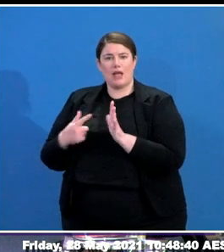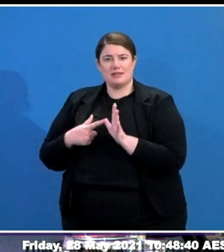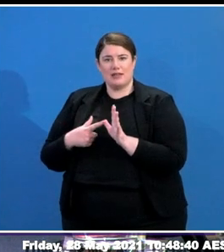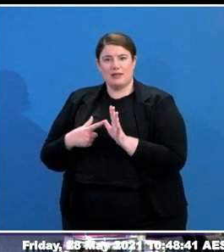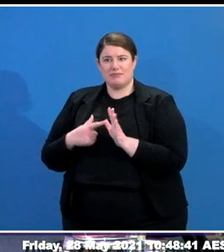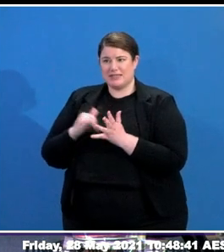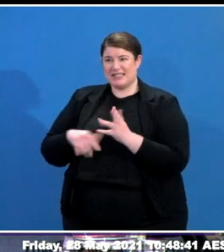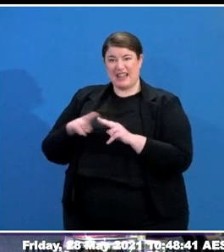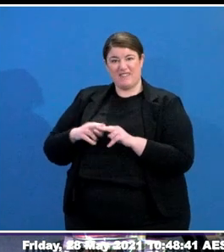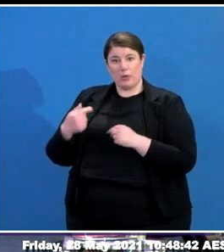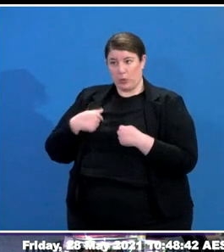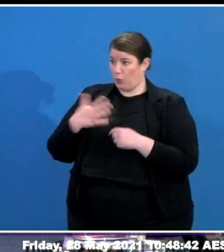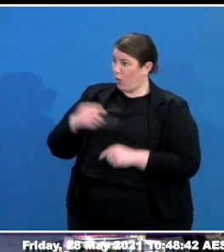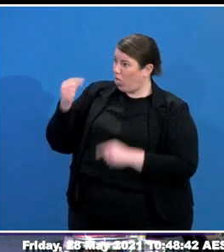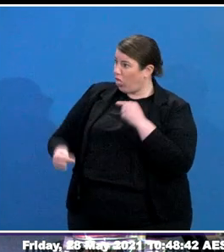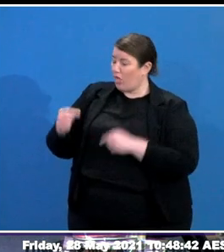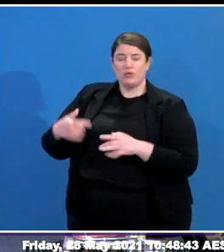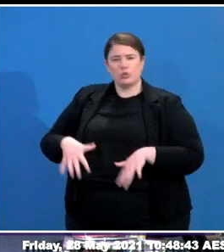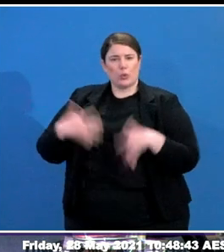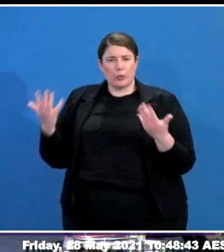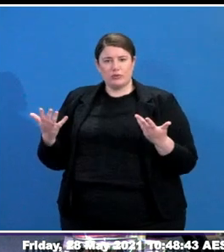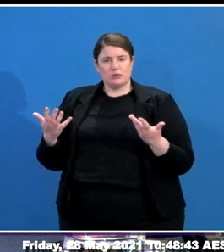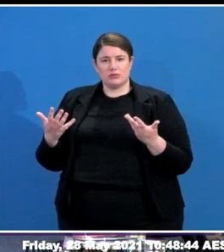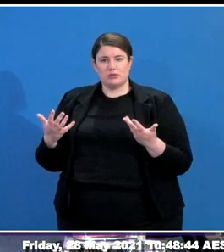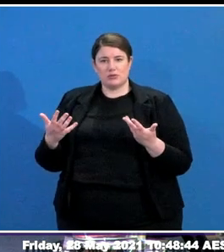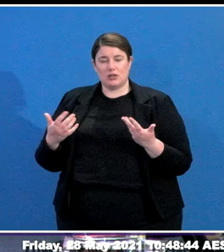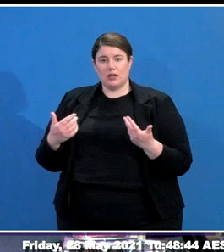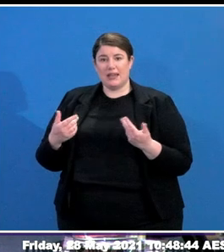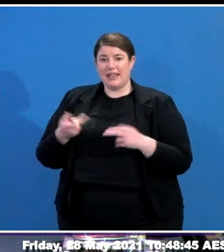is about, and we certainly don't want anything that causes any issues with